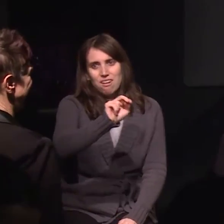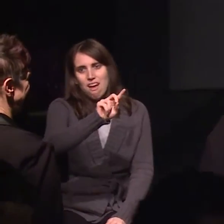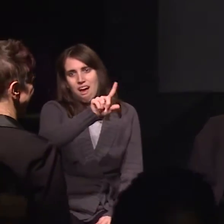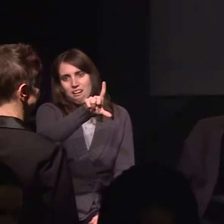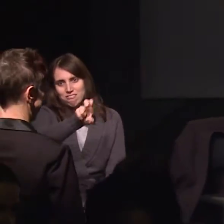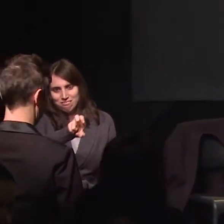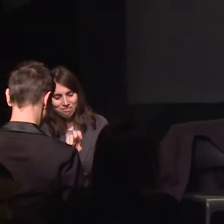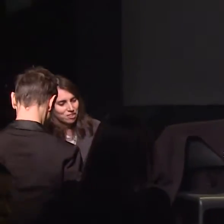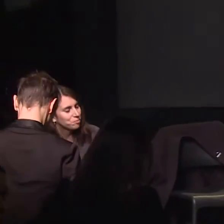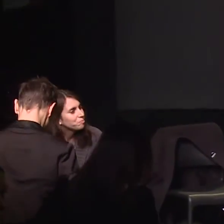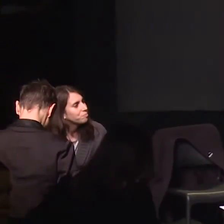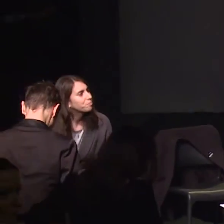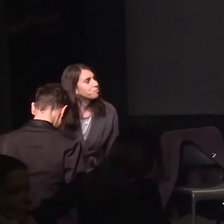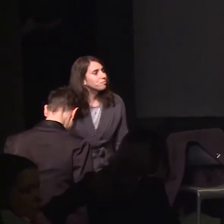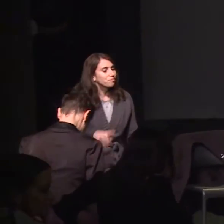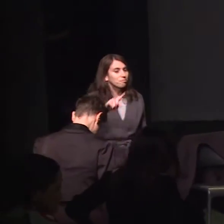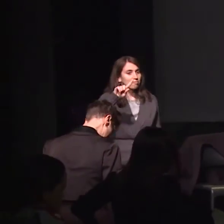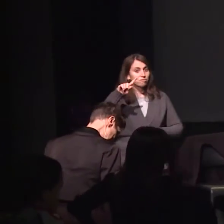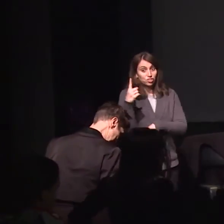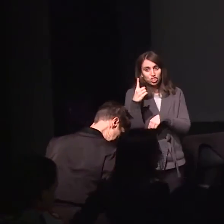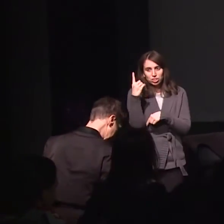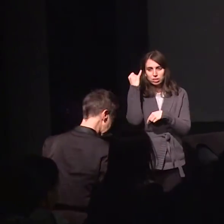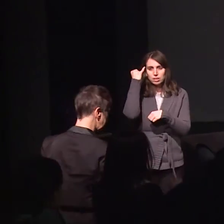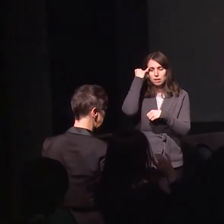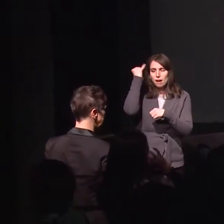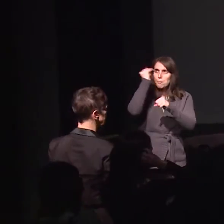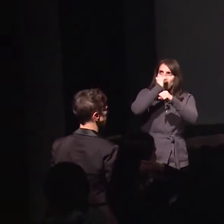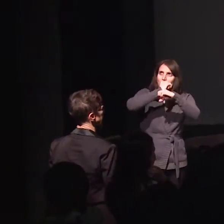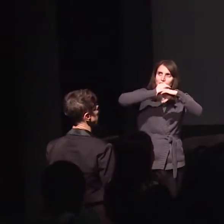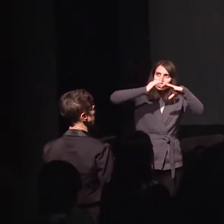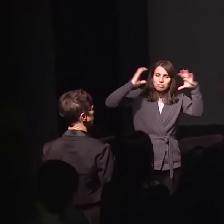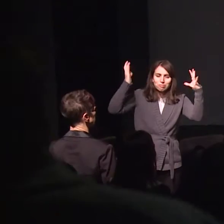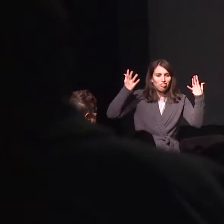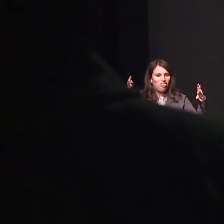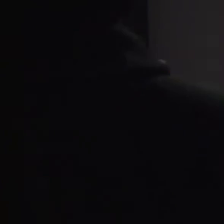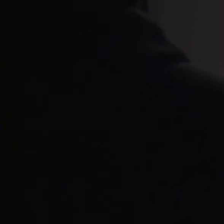So the first thing you have to imagine is that we’re actually outside, and you’re